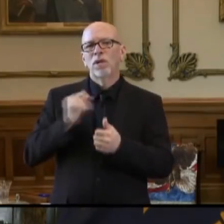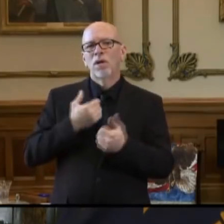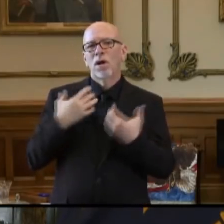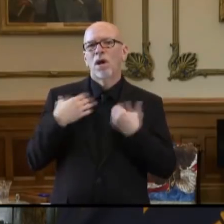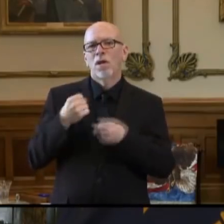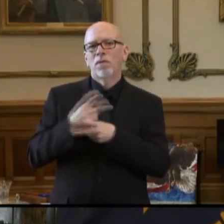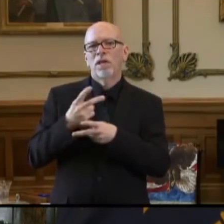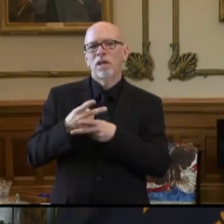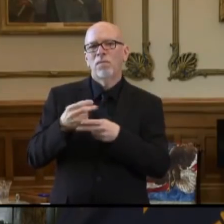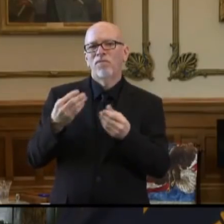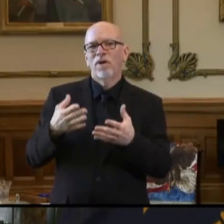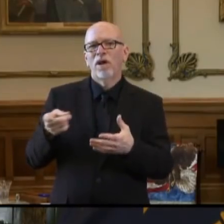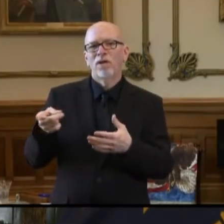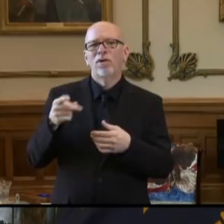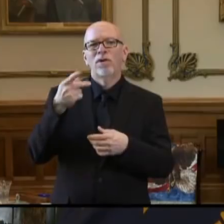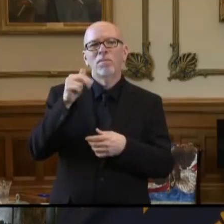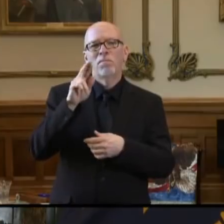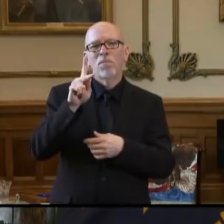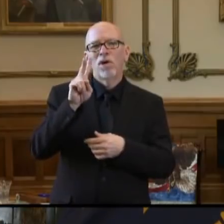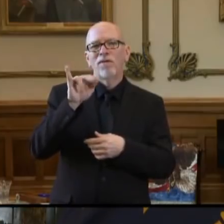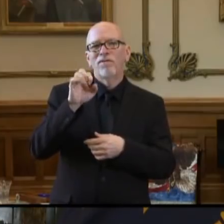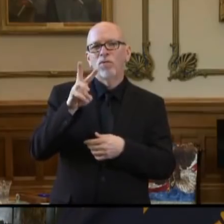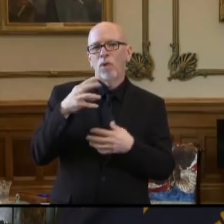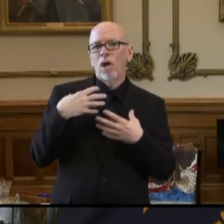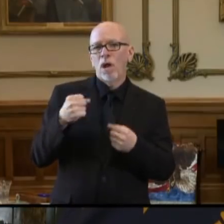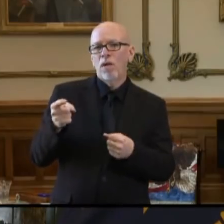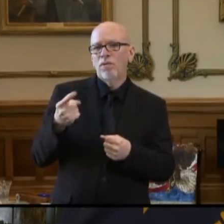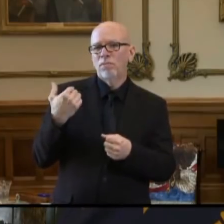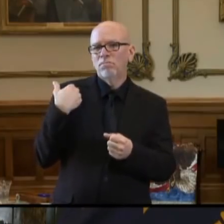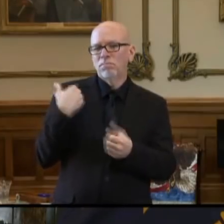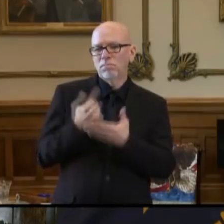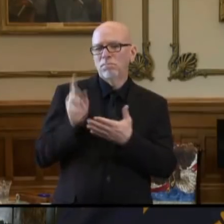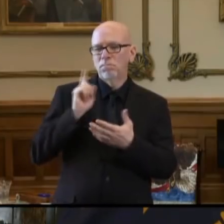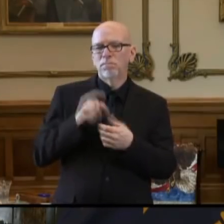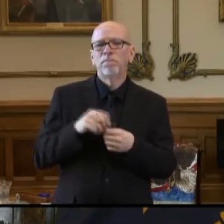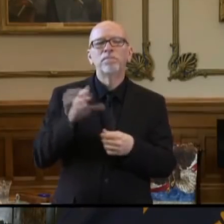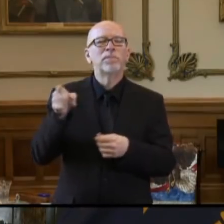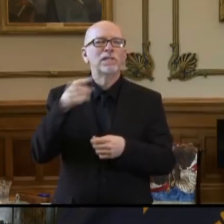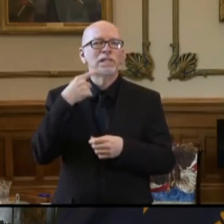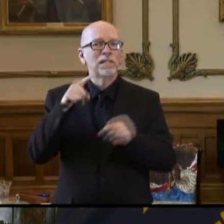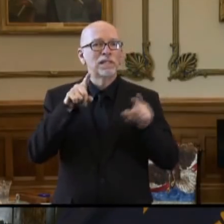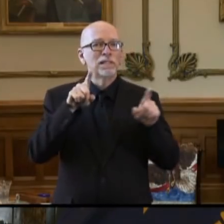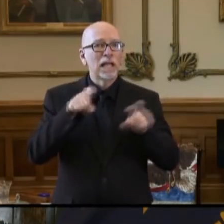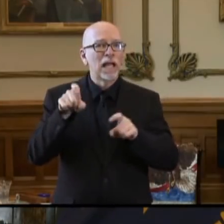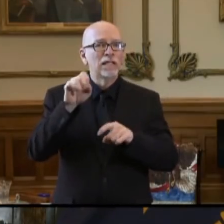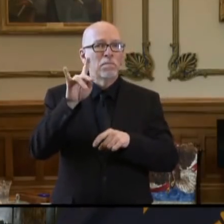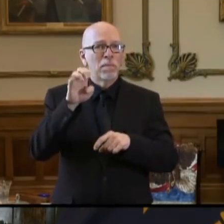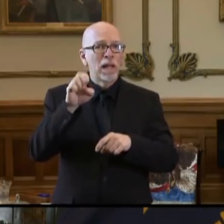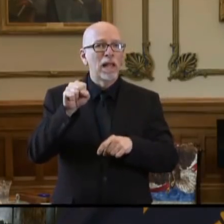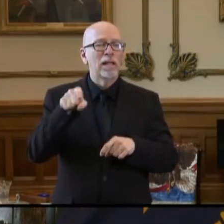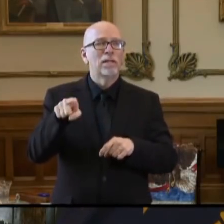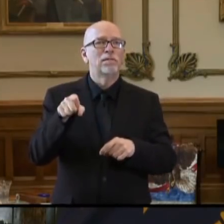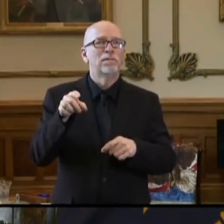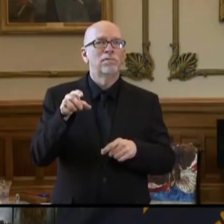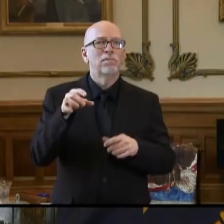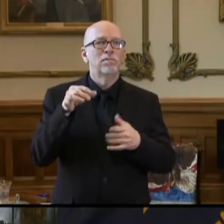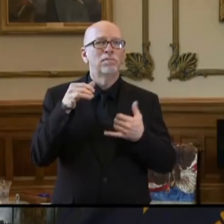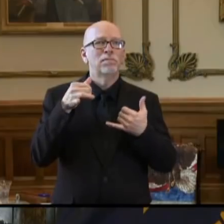QUESTION. ONE THING THAT I WANTED TO KNOW I TALKED WITH OUR HEALTHCARE PROVIDER WAS